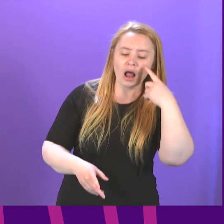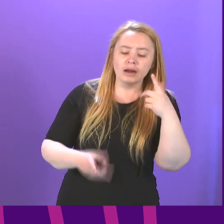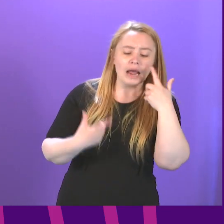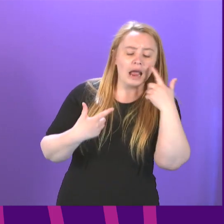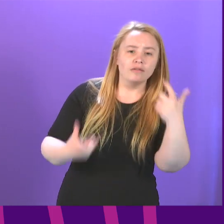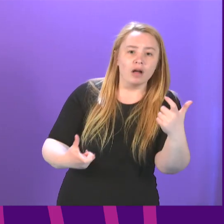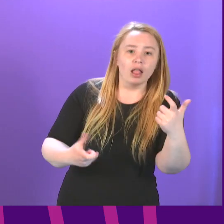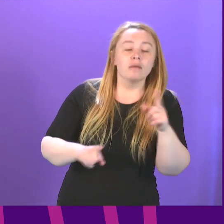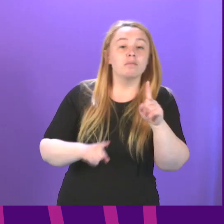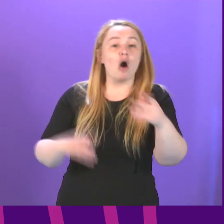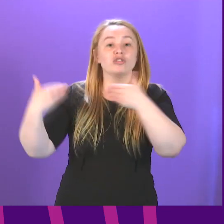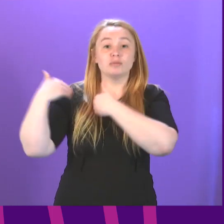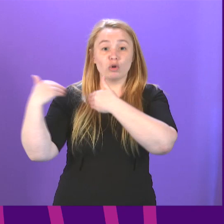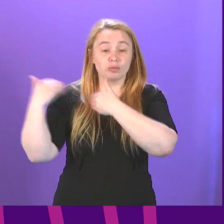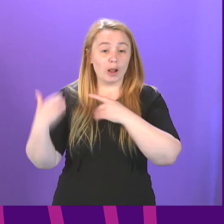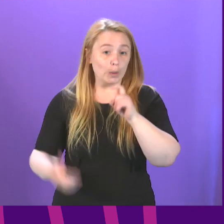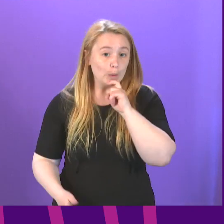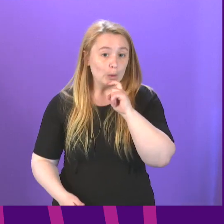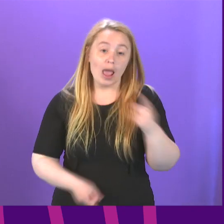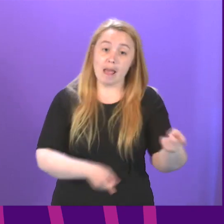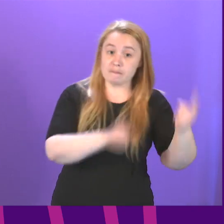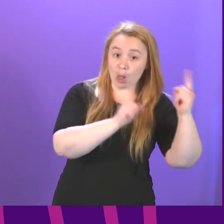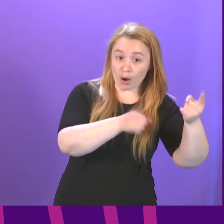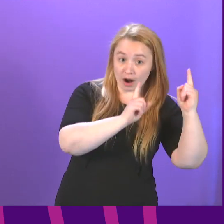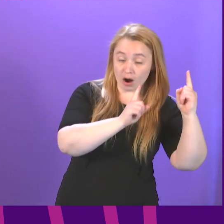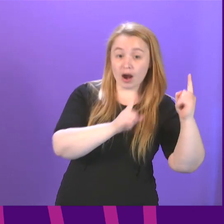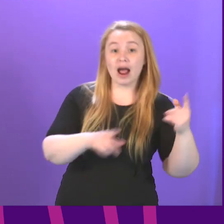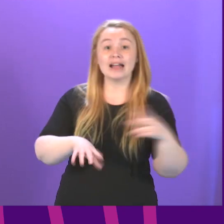issue. However, it is the responsibility of the employers and employees to reach agreement today.